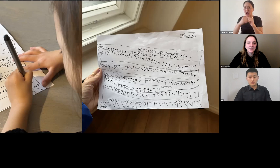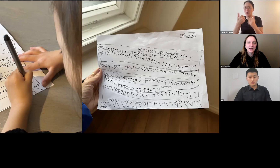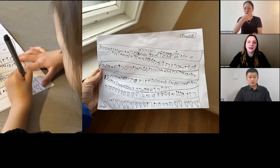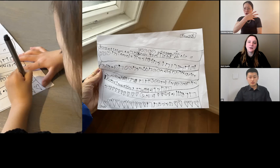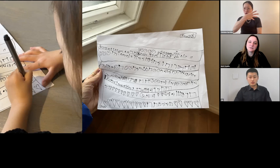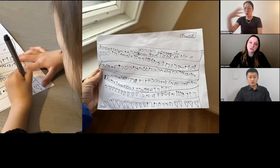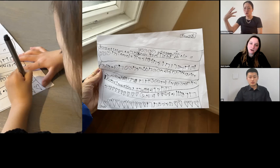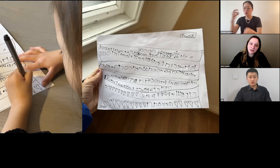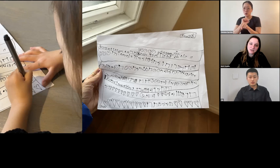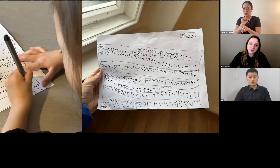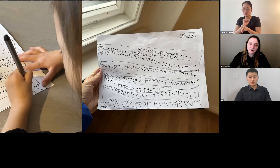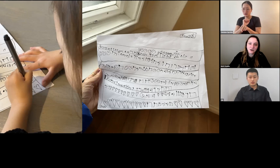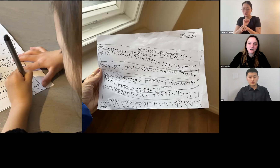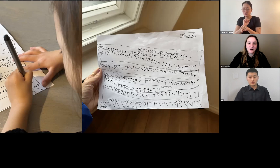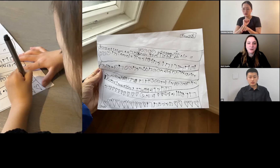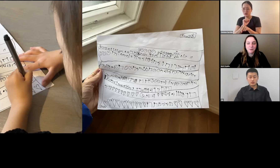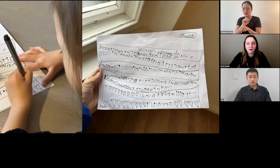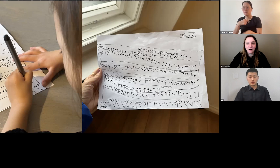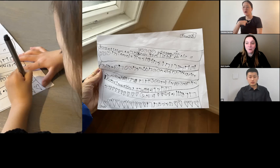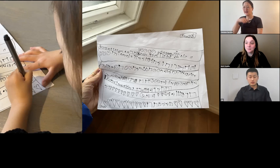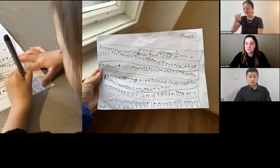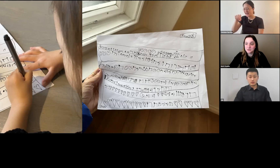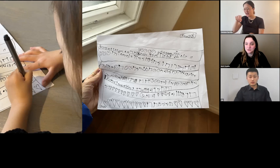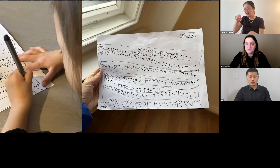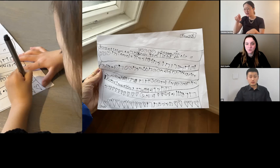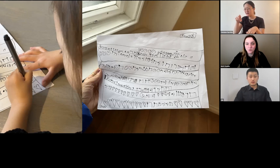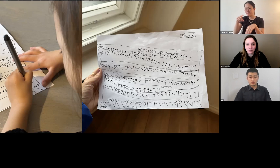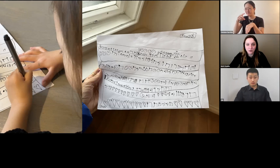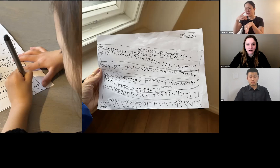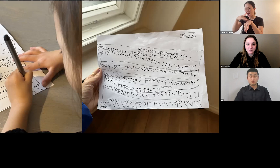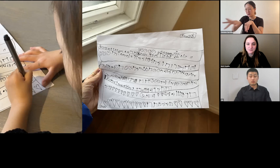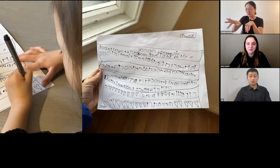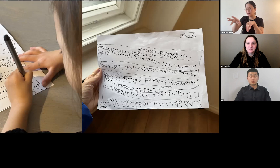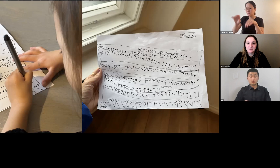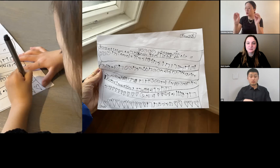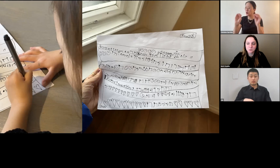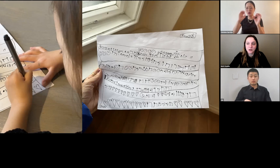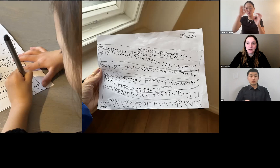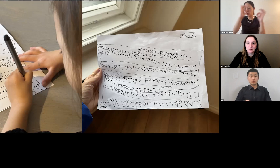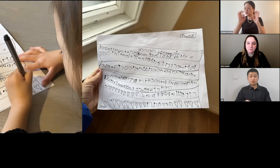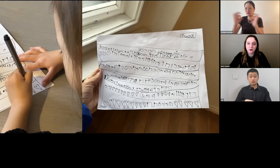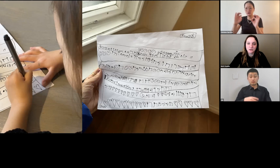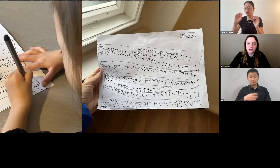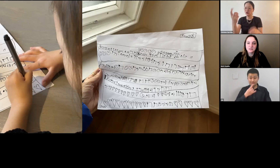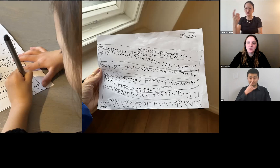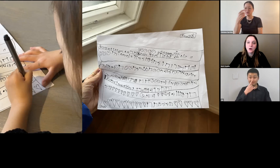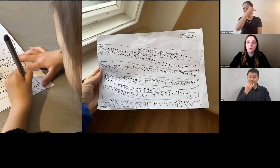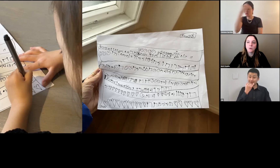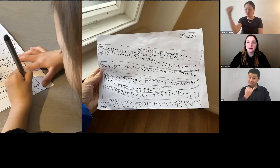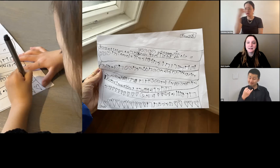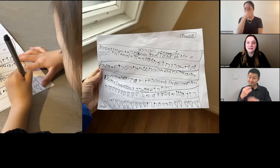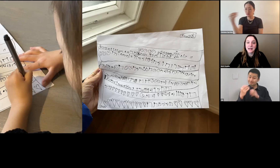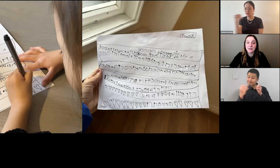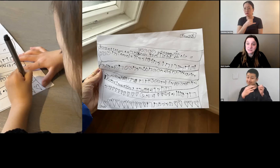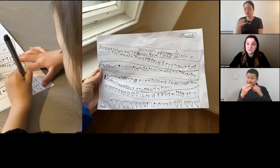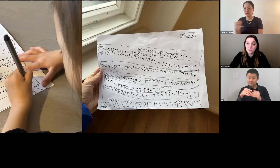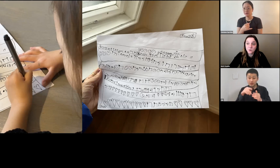And I was talking to her about how a musical score works because I was working on a project where I needed empty scores.